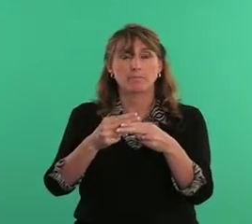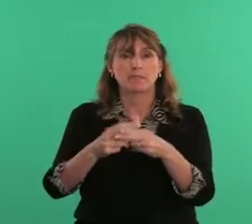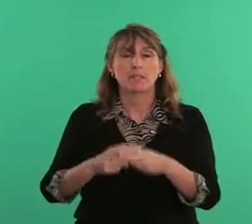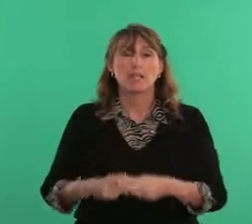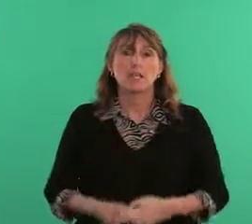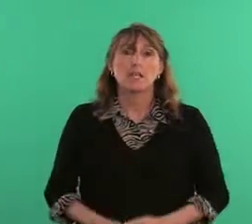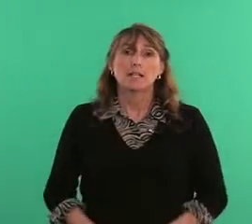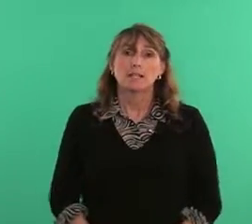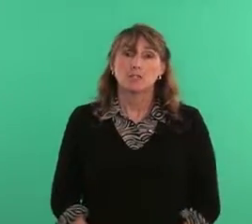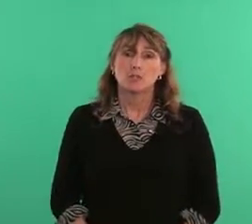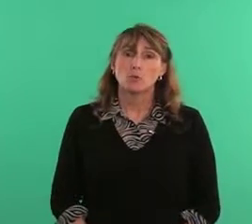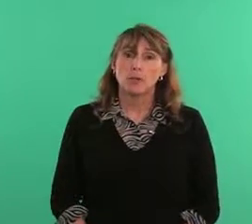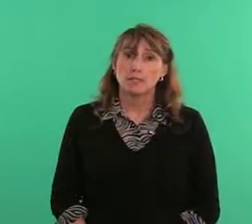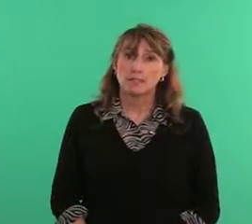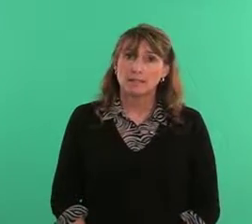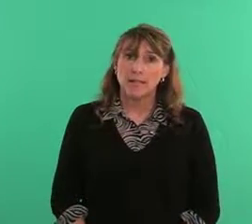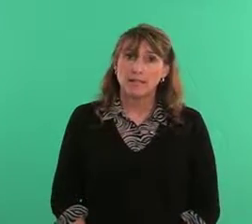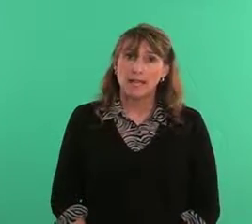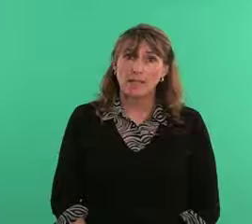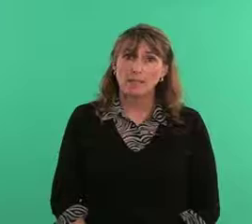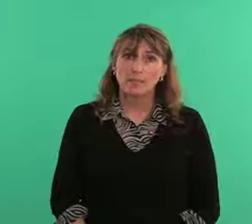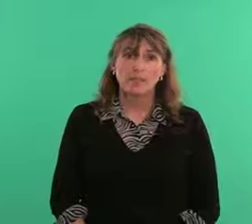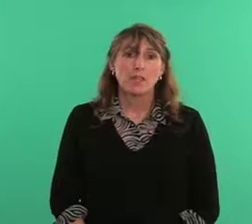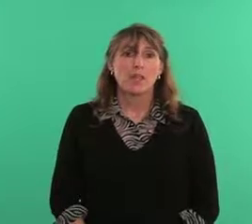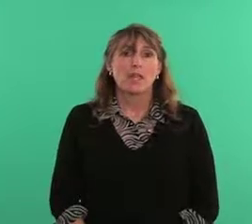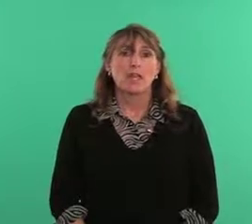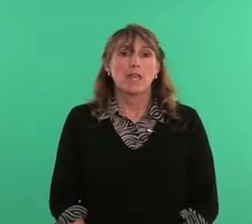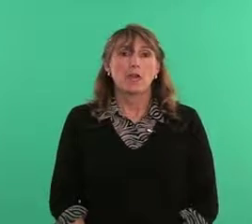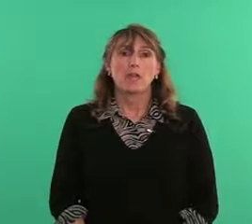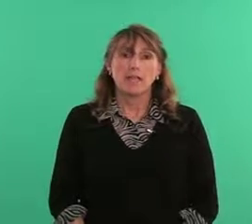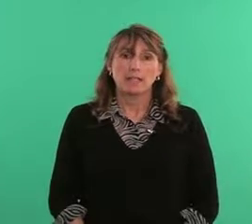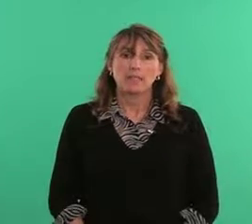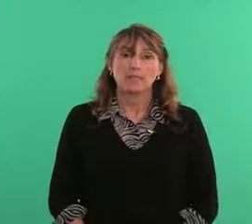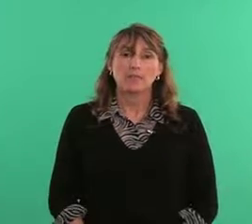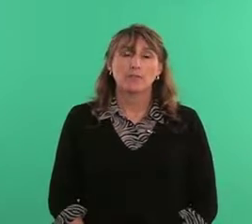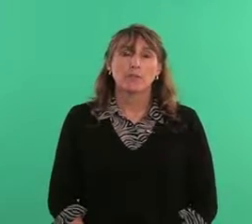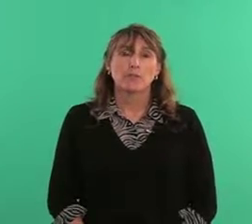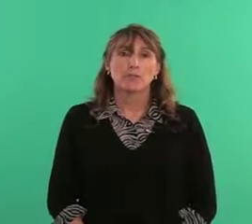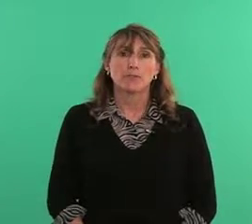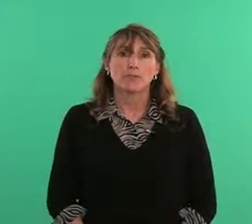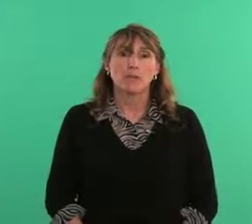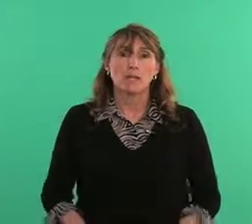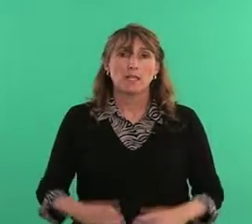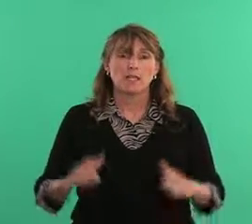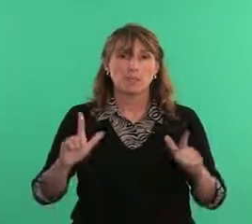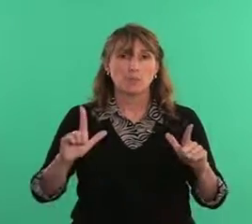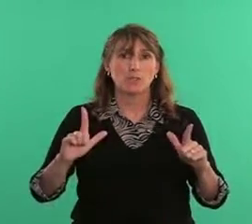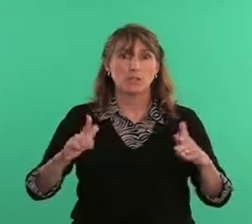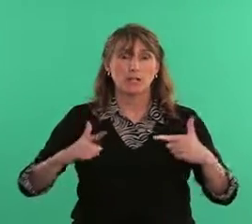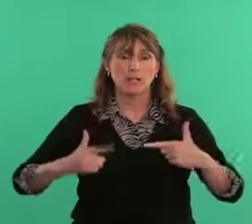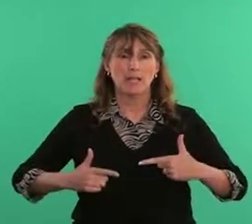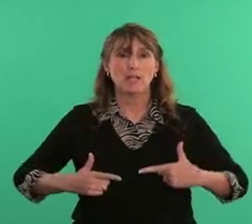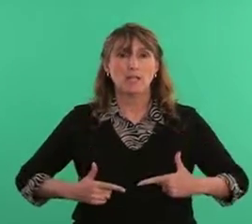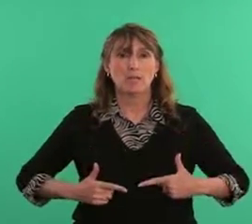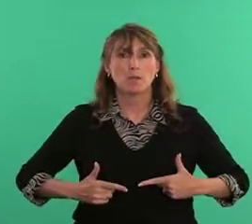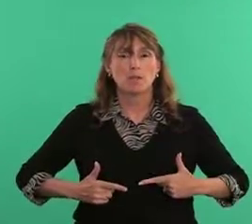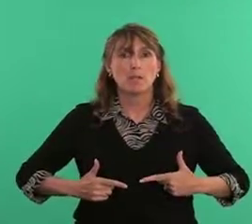there's two ways to sign life and live the first way is with the L handshape